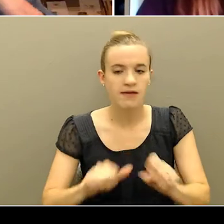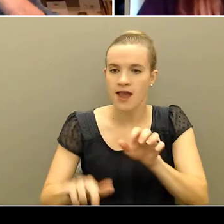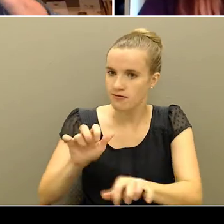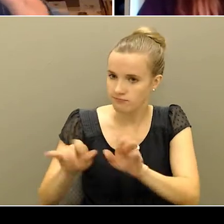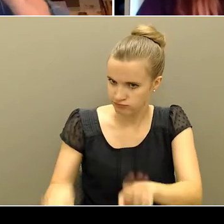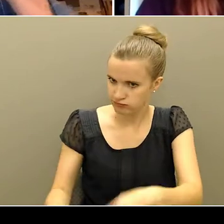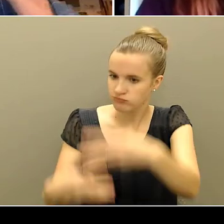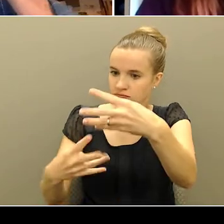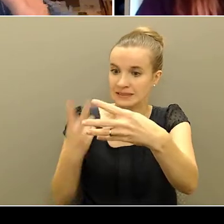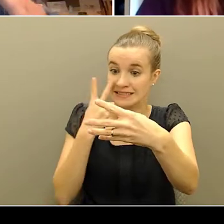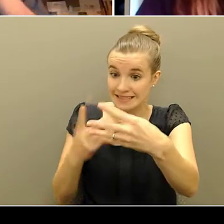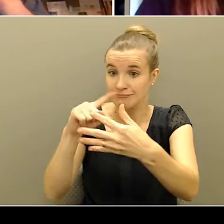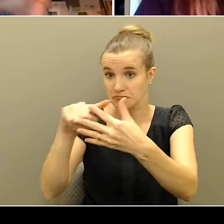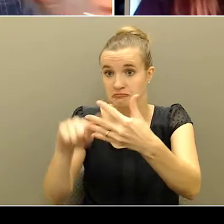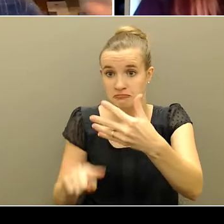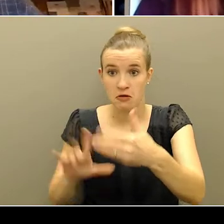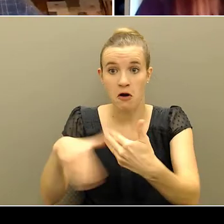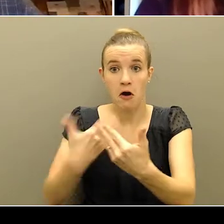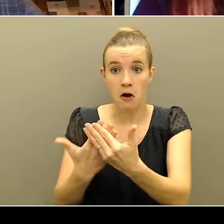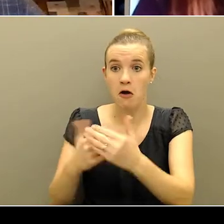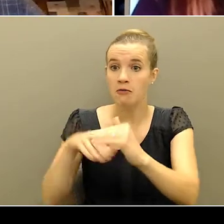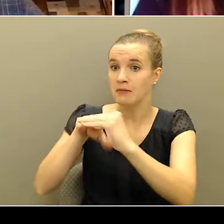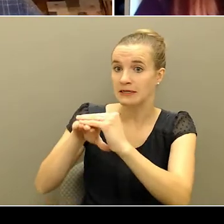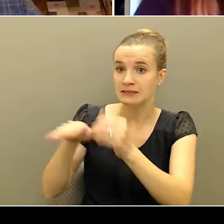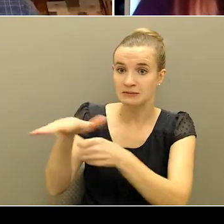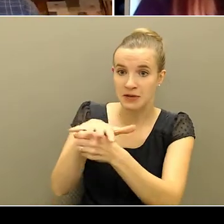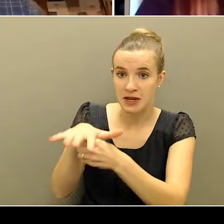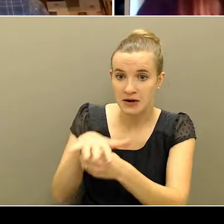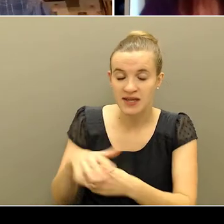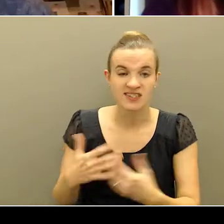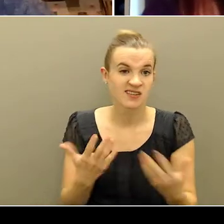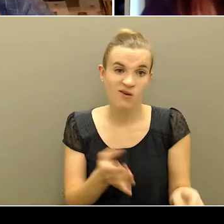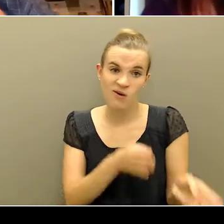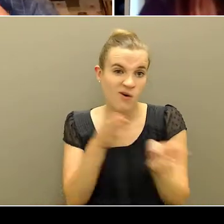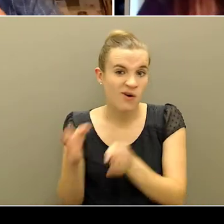you know, I love adventure, or I love history, going to museums and that kind